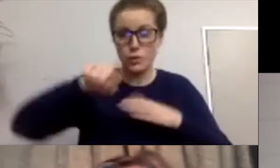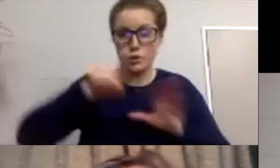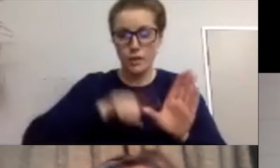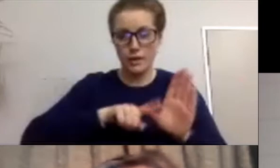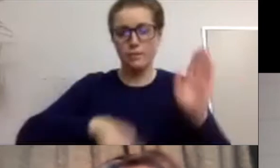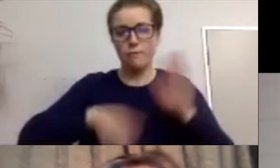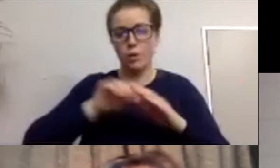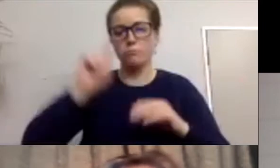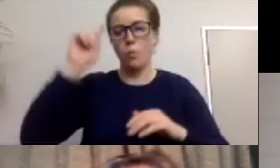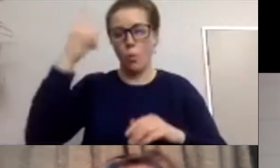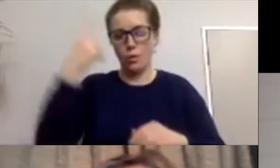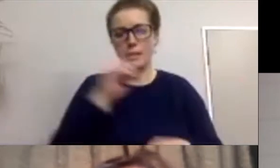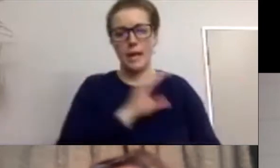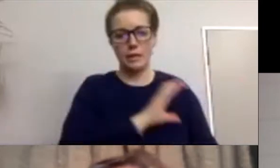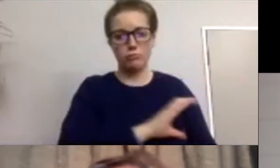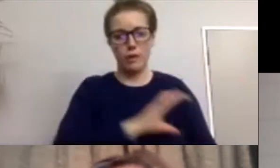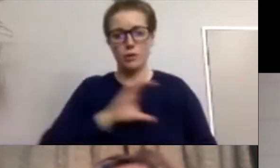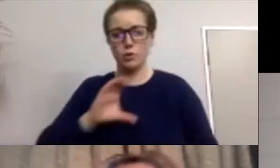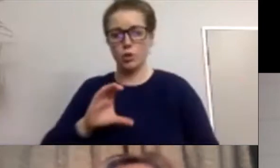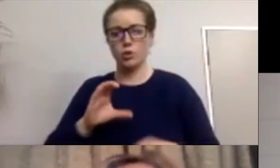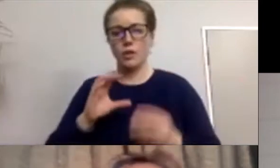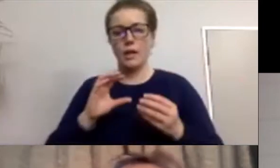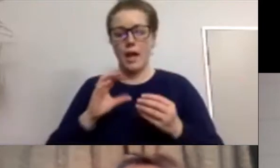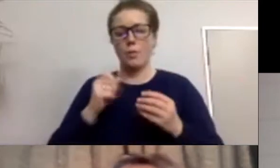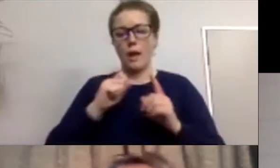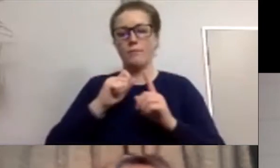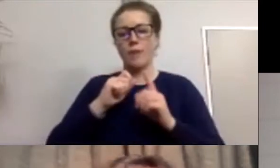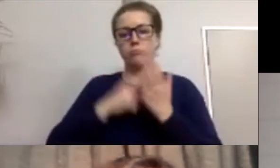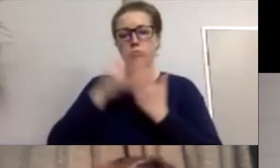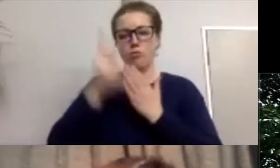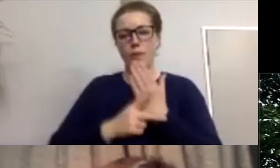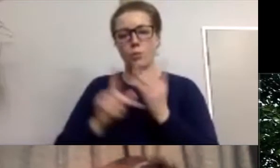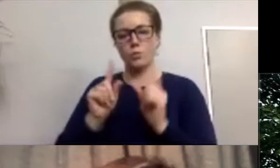Christchurch and then we have a program that will run later on in Wellington.